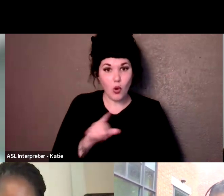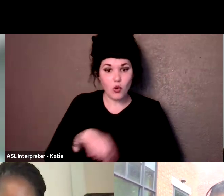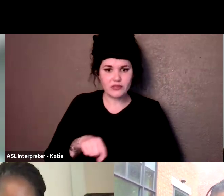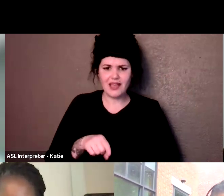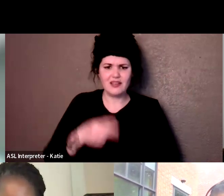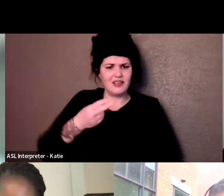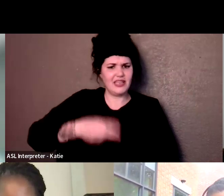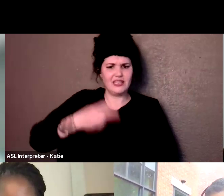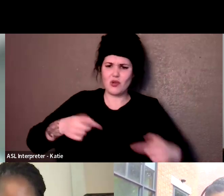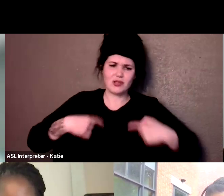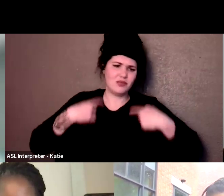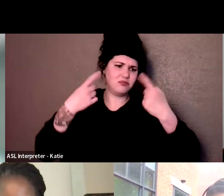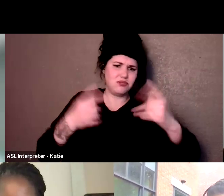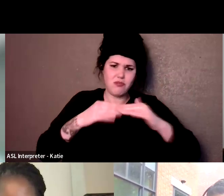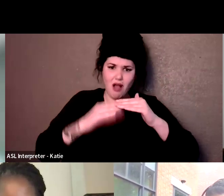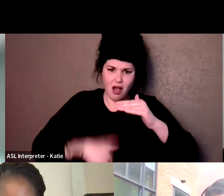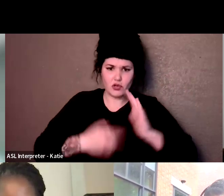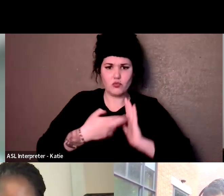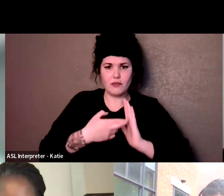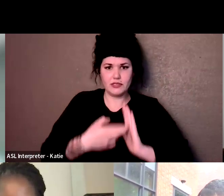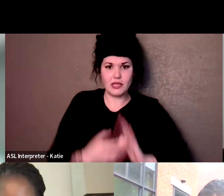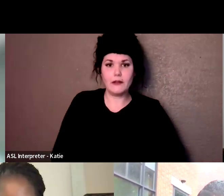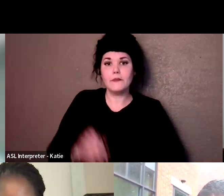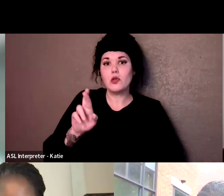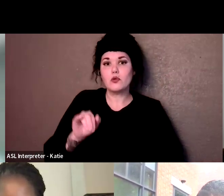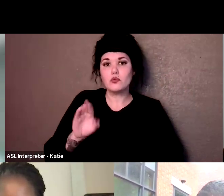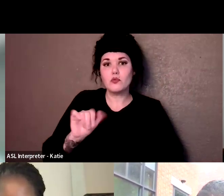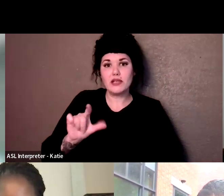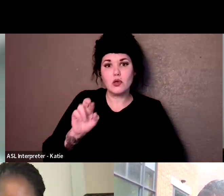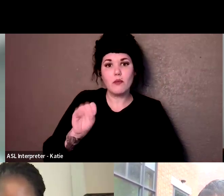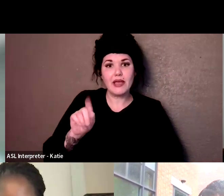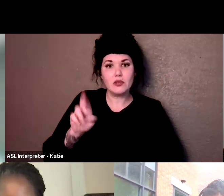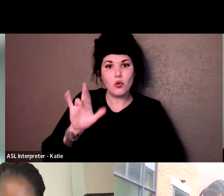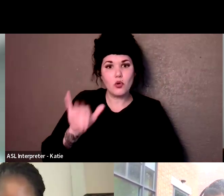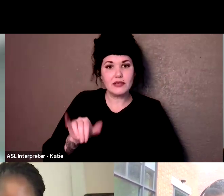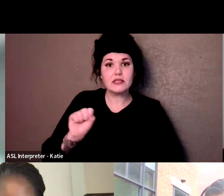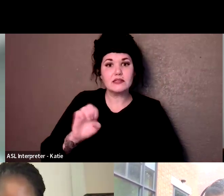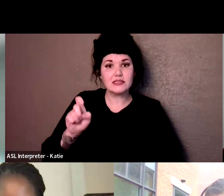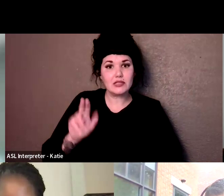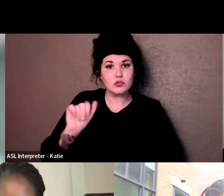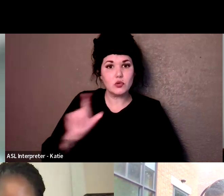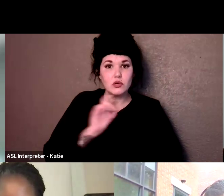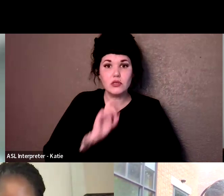racial minorities, sexual and gender minorities, the rural community, disabled individuals - are